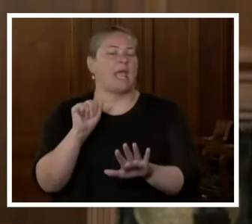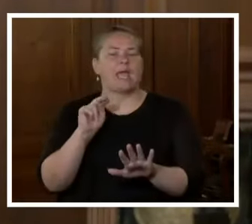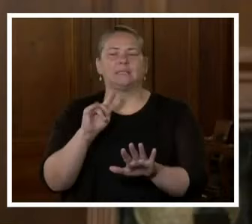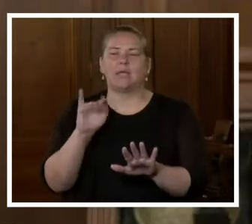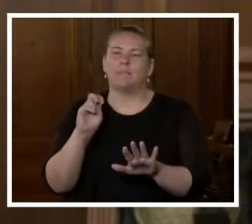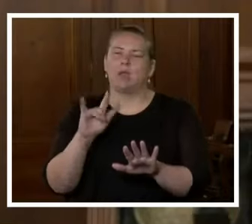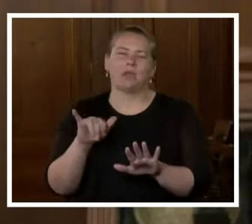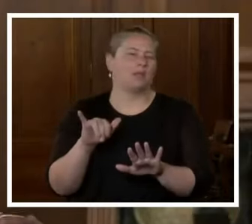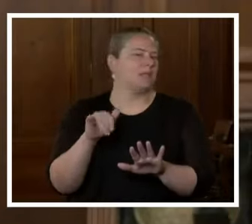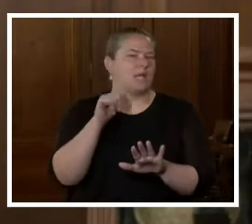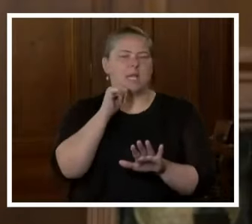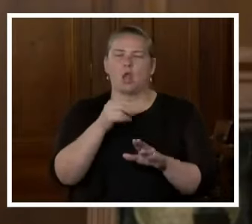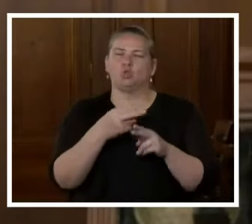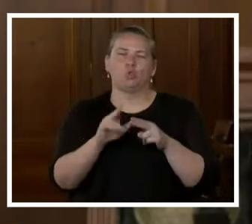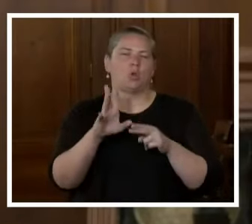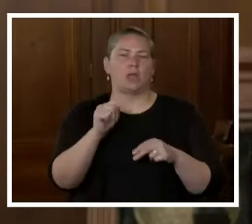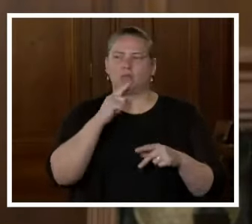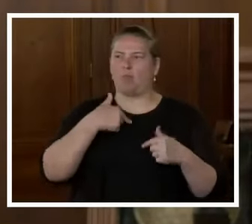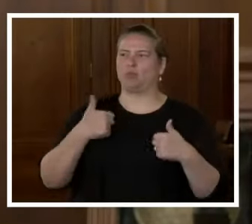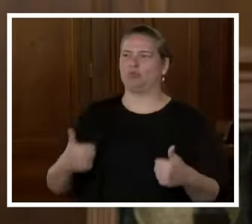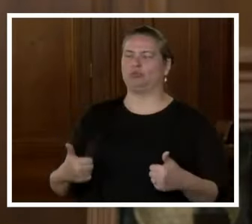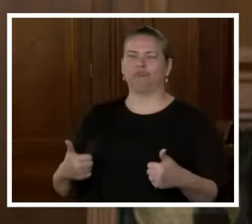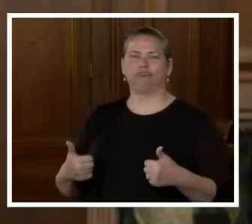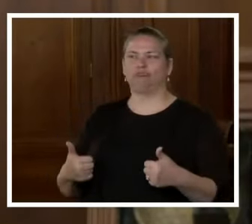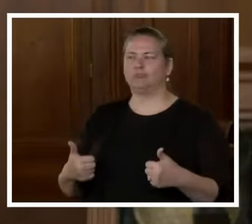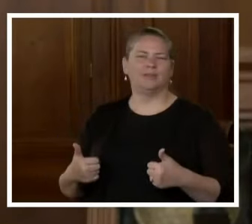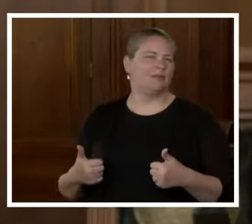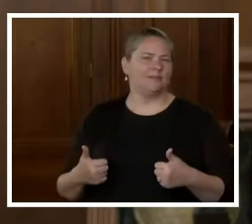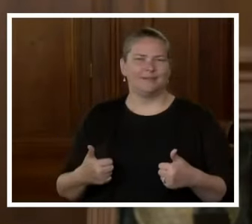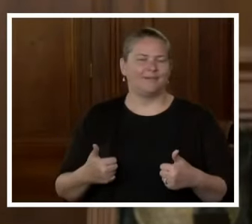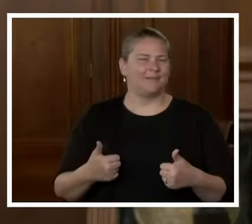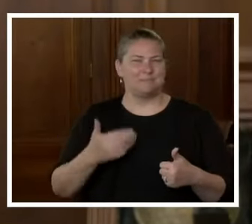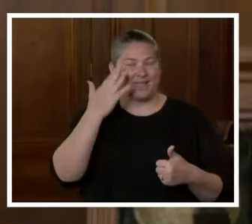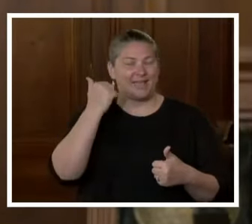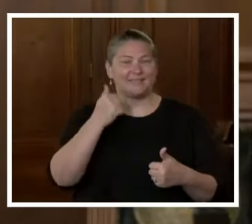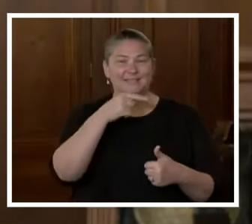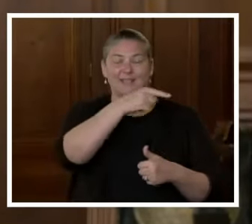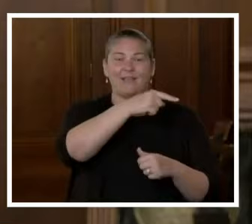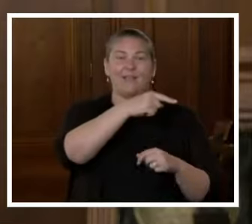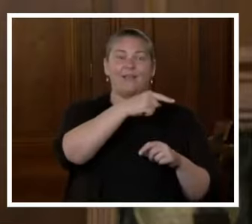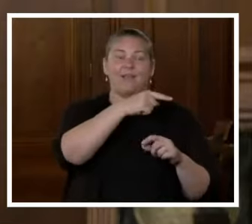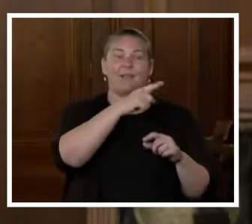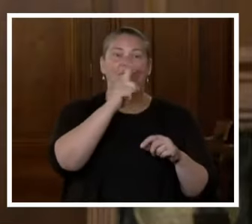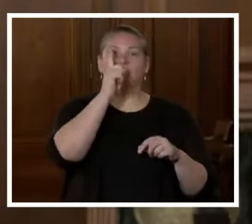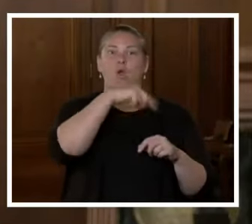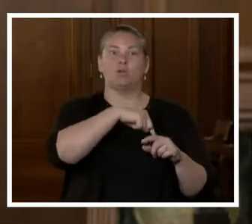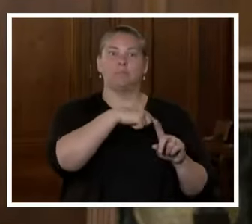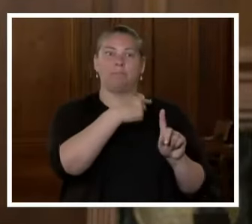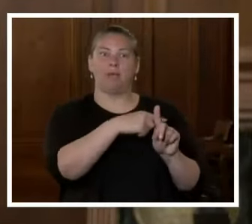BUT, YES, I THINK I WOULD.